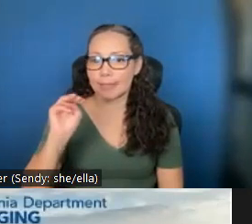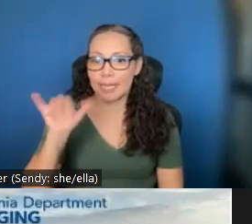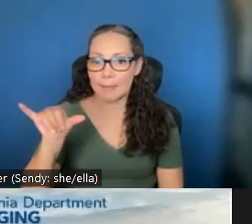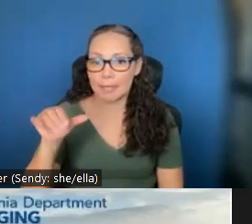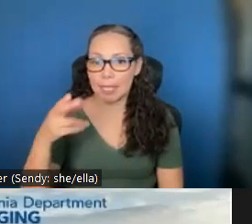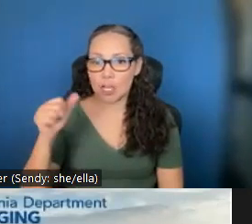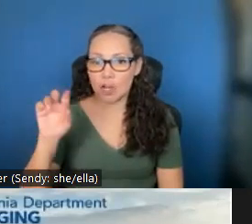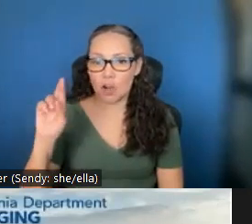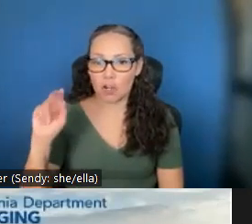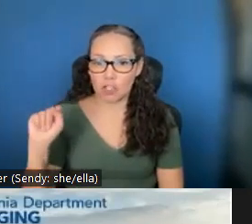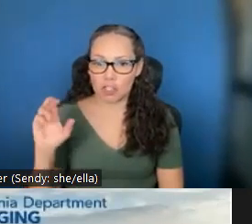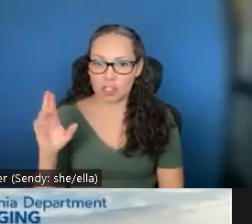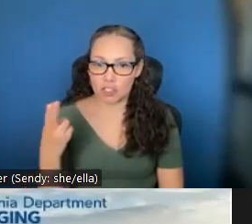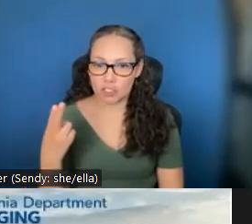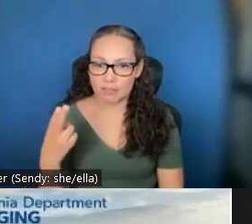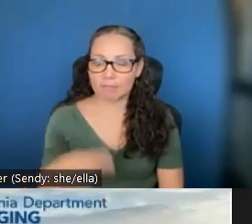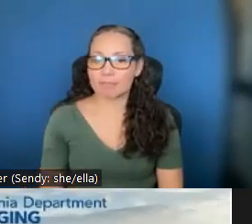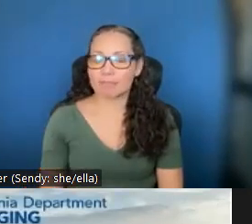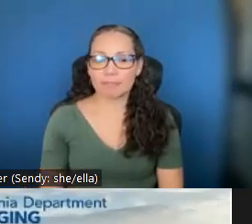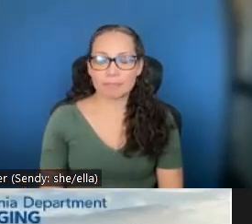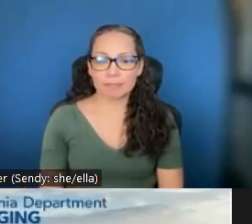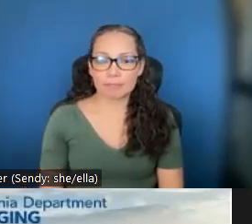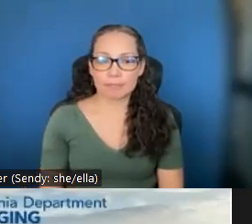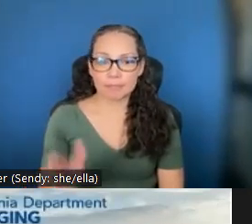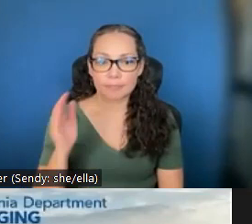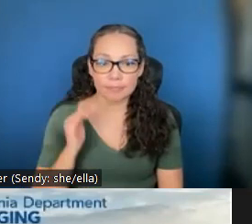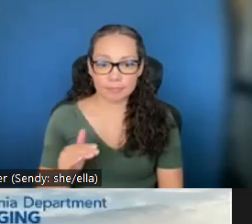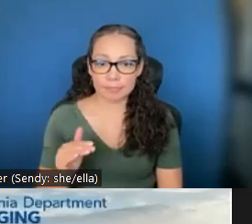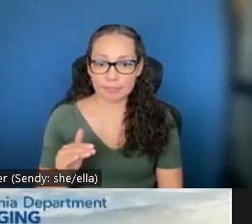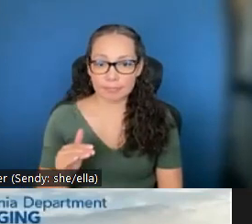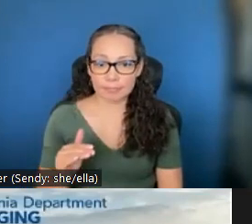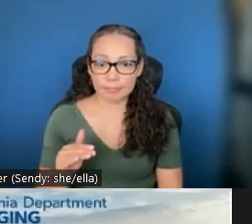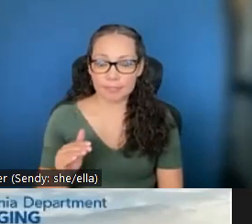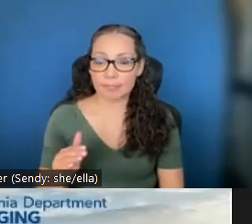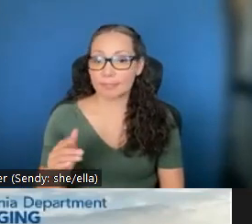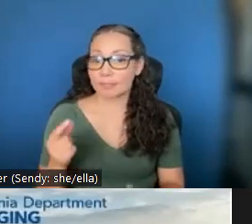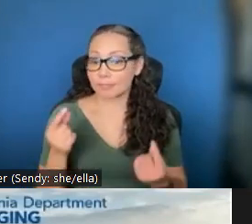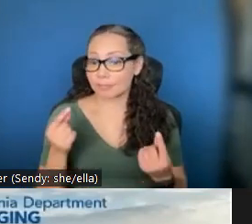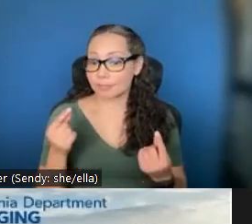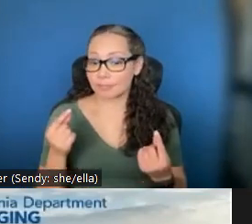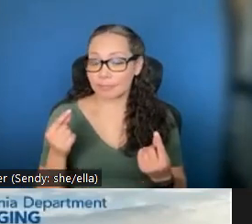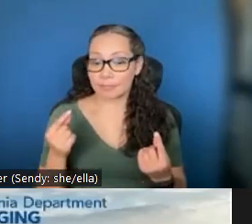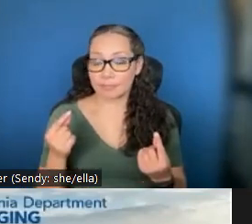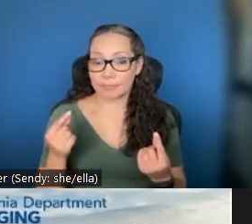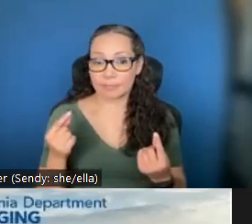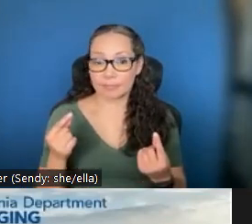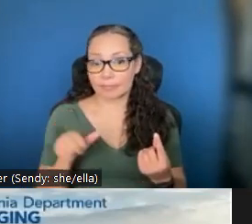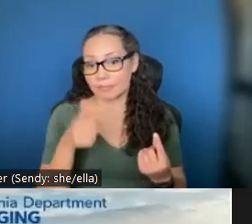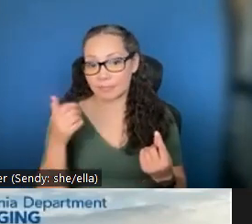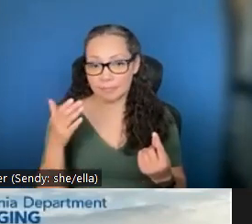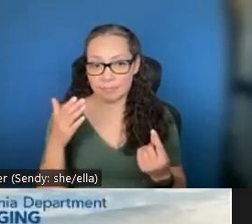good morning Tammy morning um our uh next we have our um other uh long-term services and